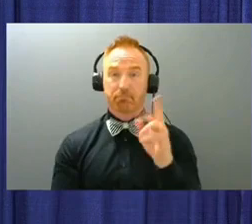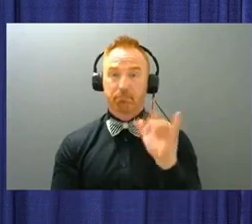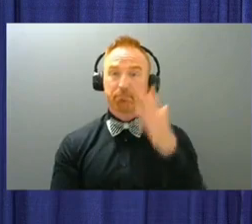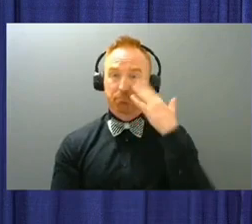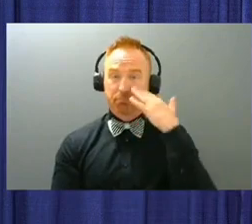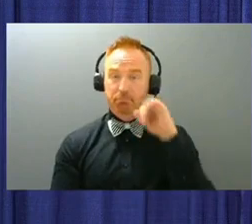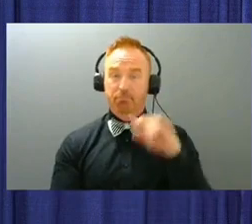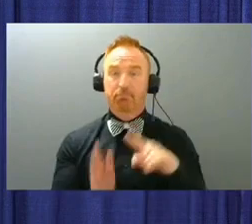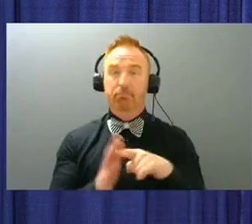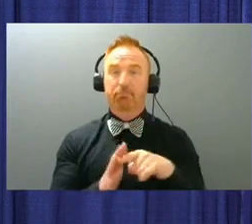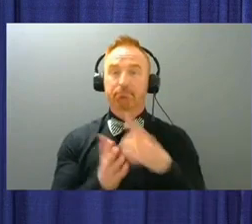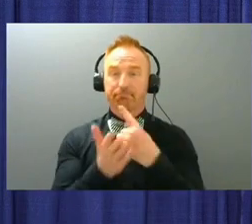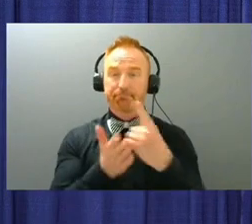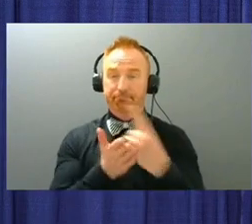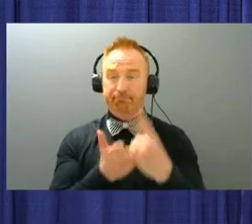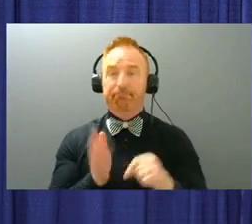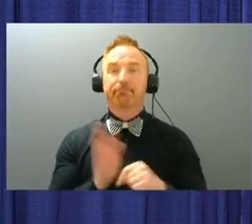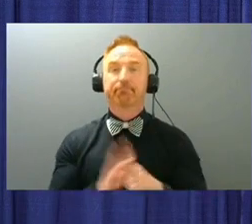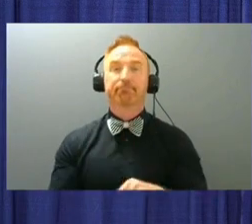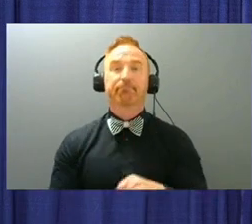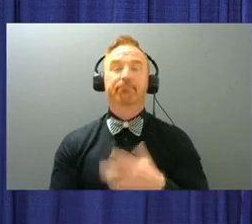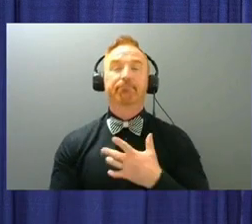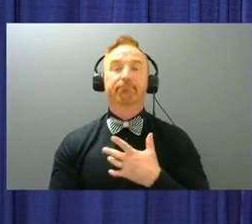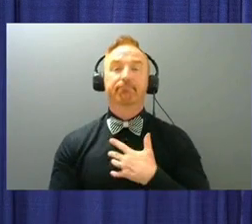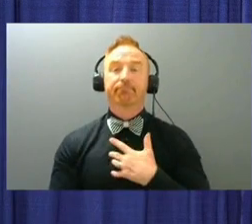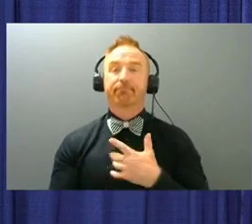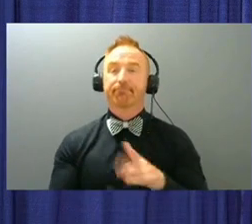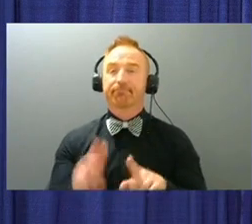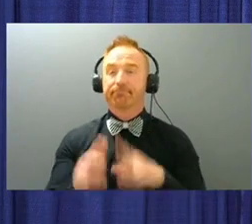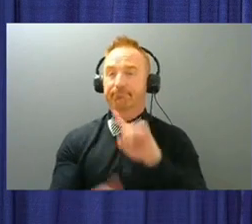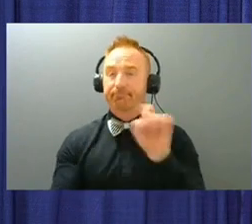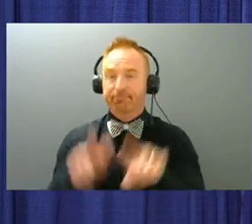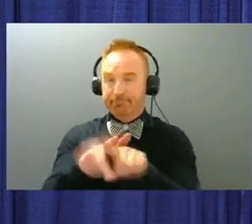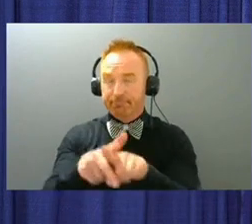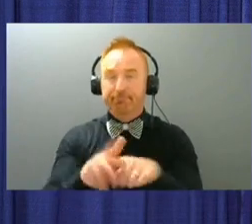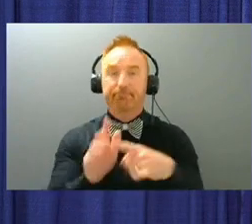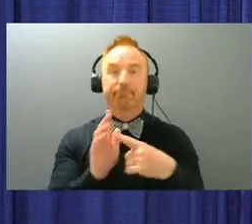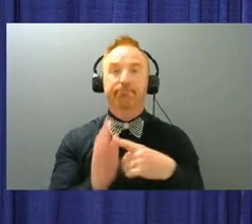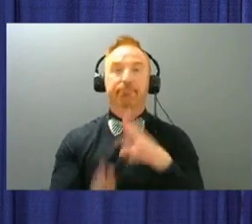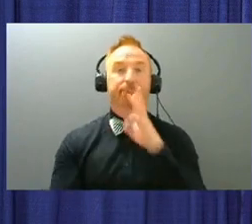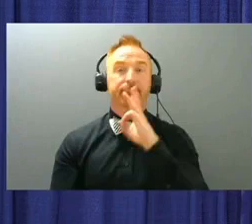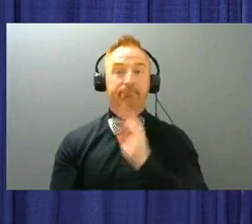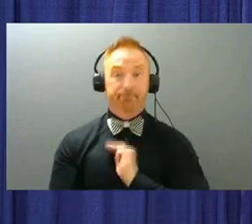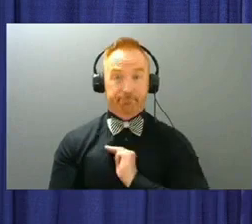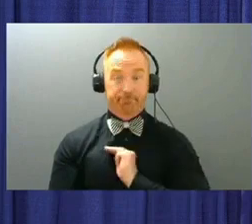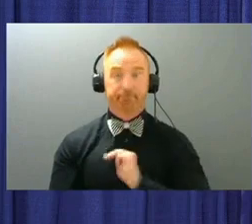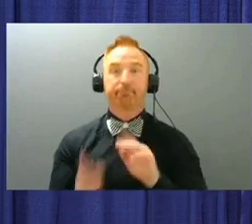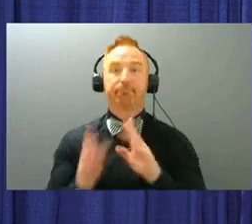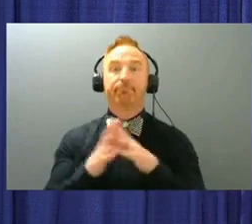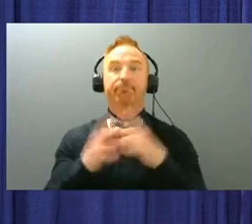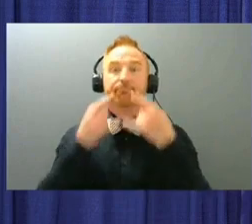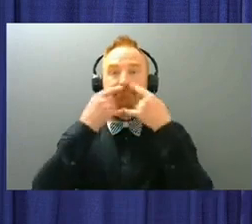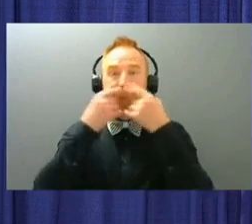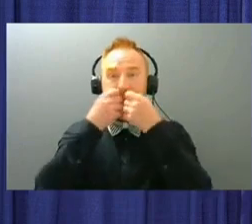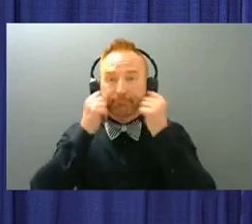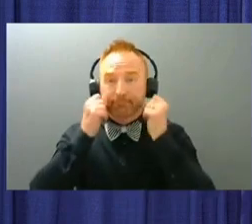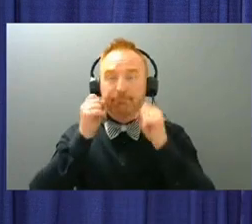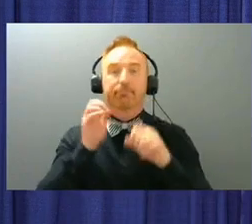I know this question comes up every week, but with Walmart instituting mandatory masks and superstore announcing they are about to do the same, has their